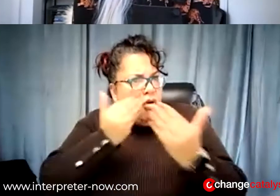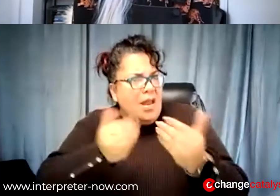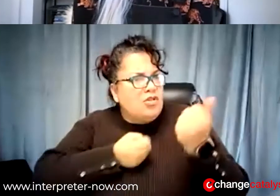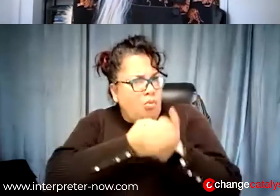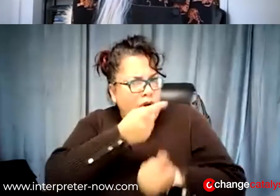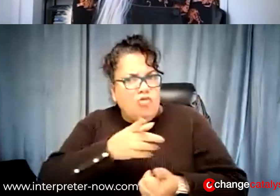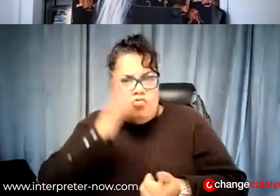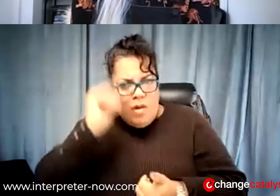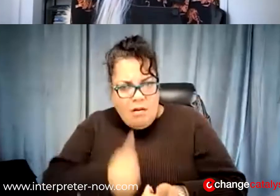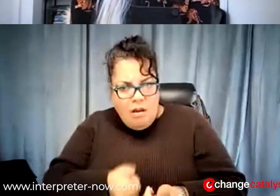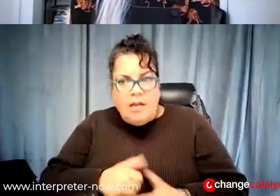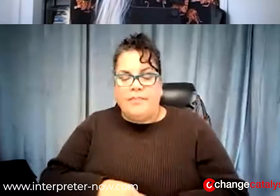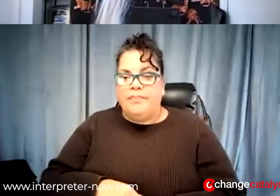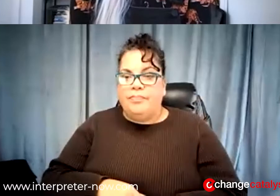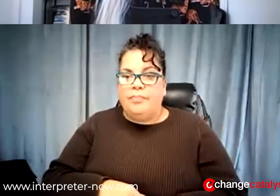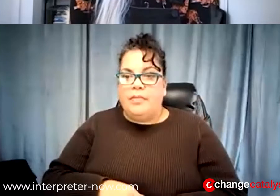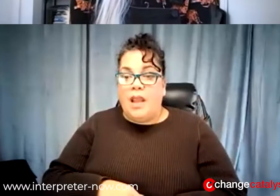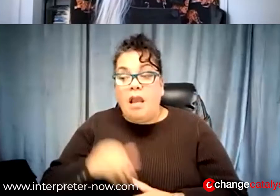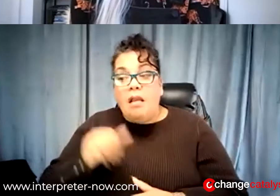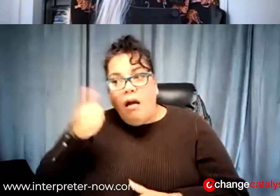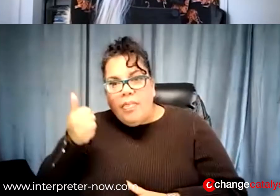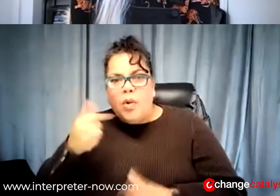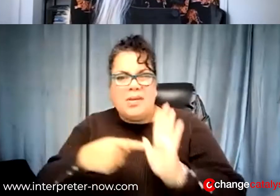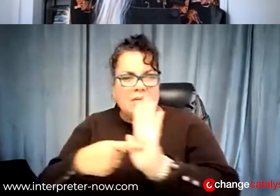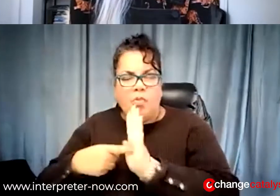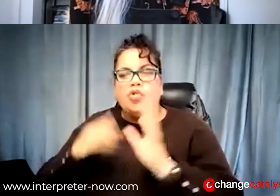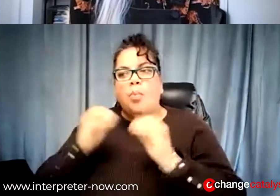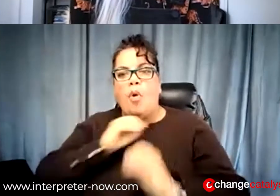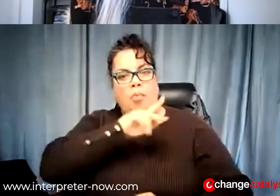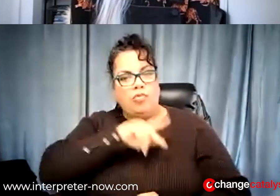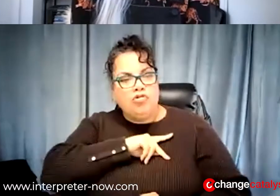And then, some of them are also more personal, where someone is healing or going through